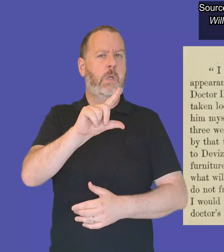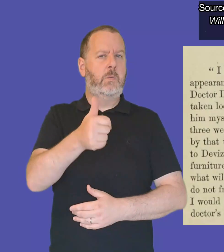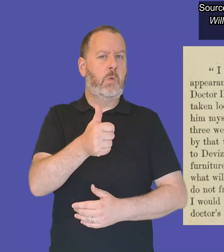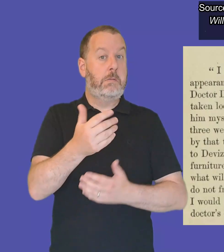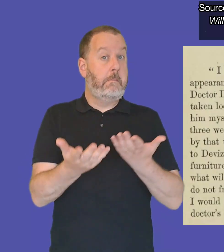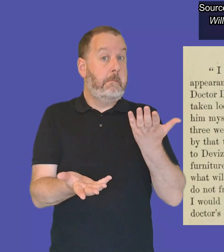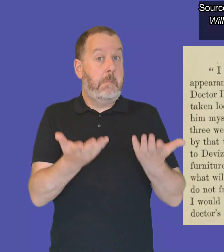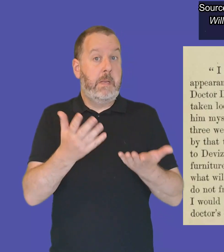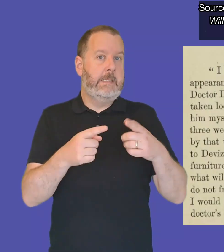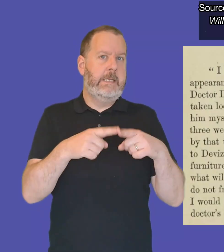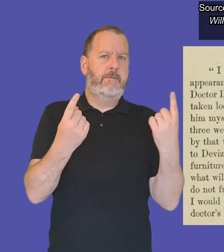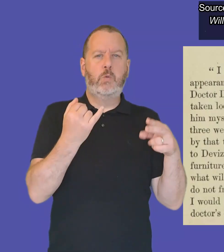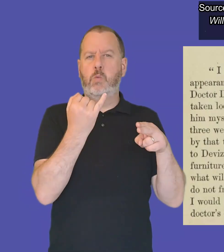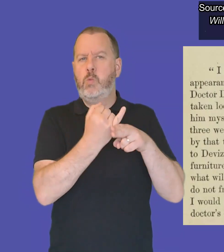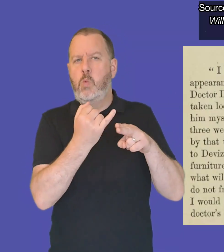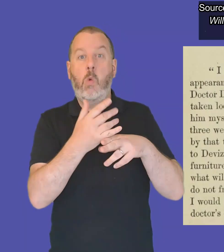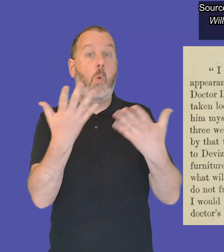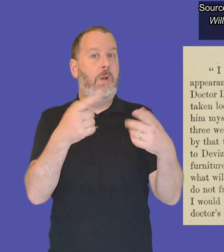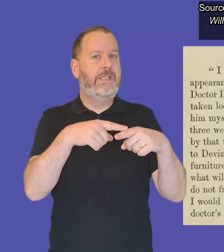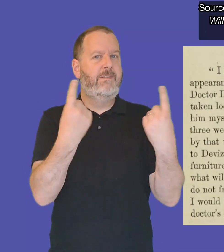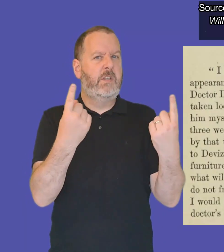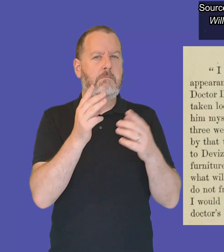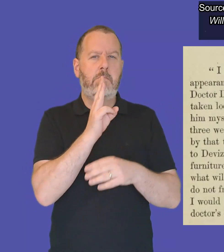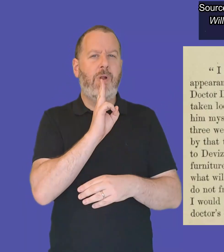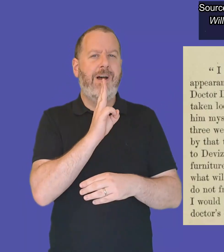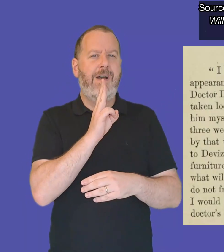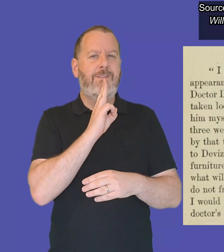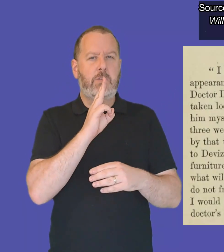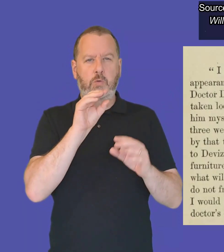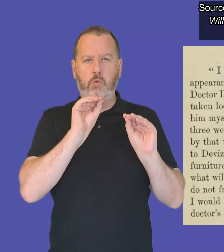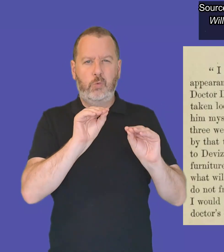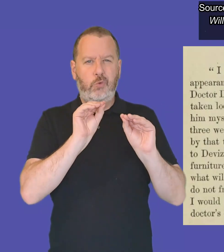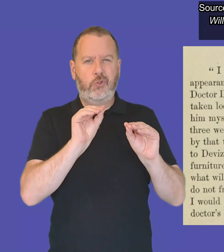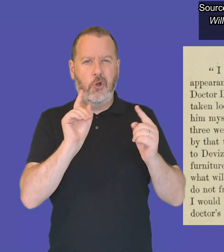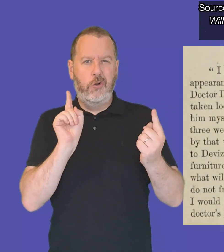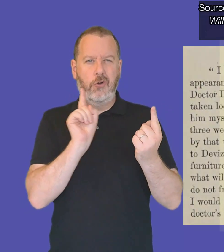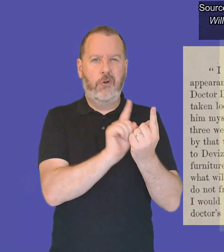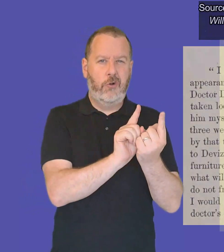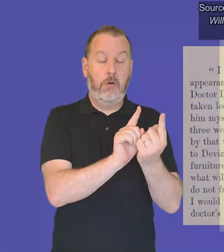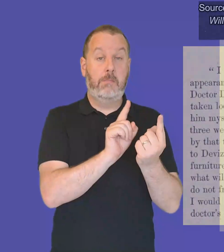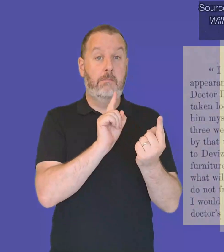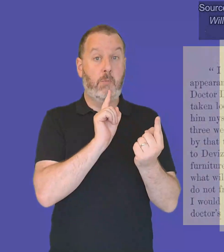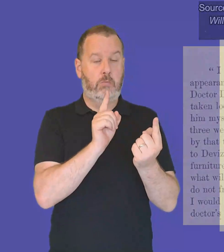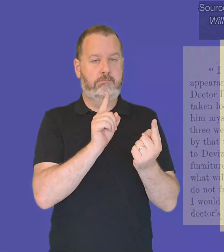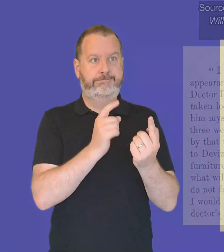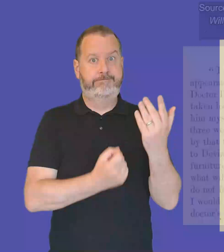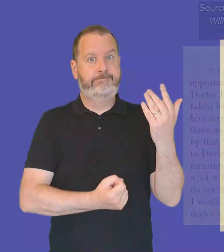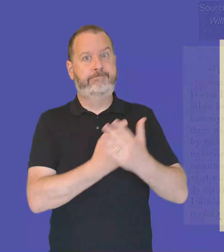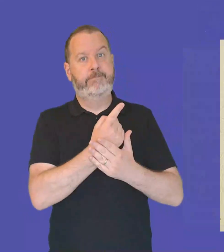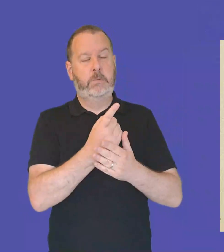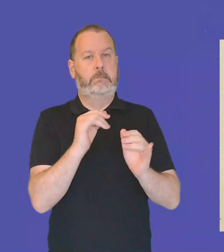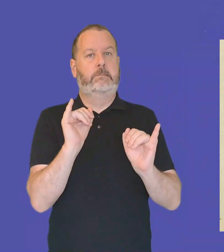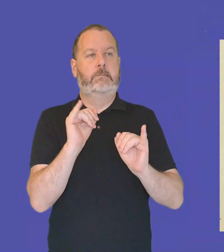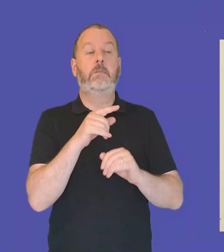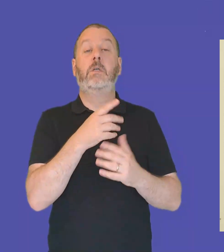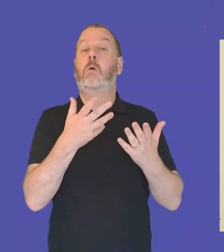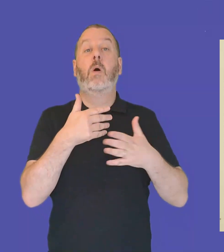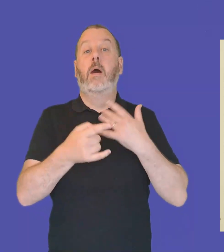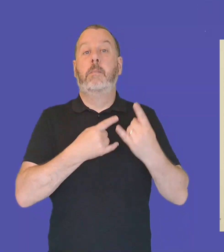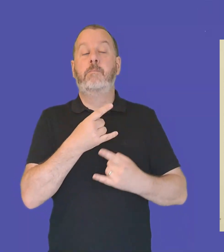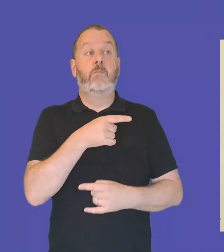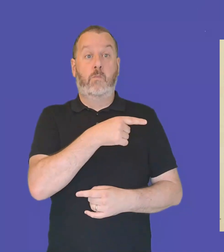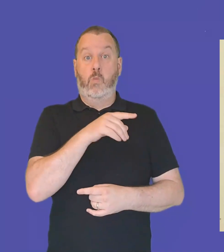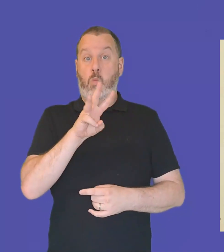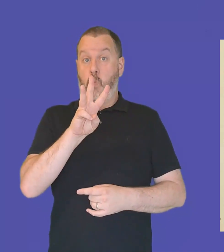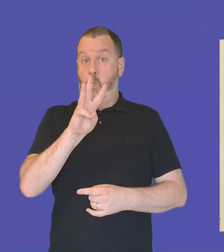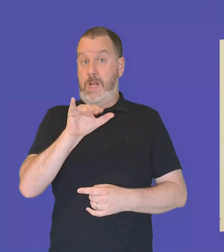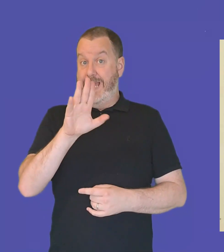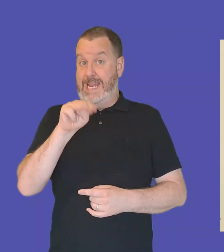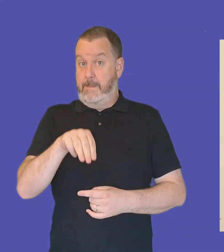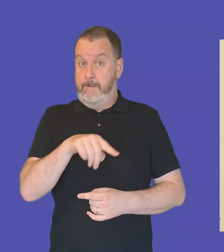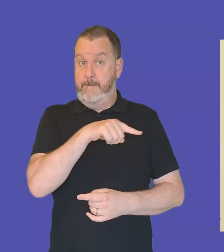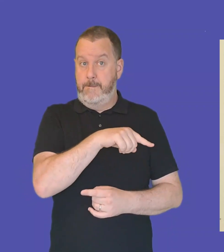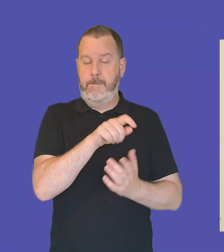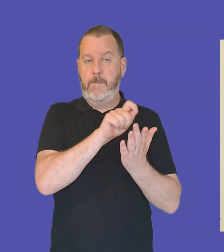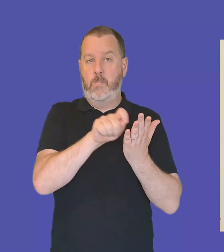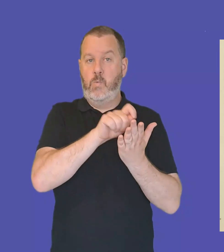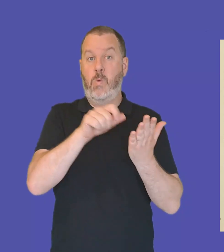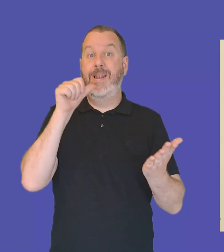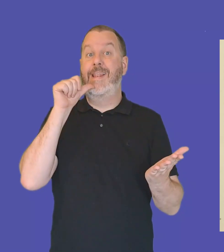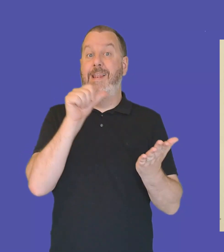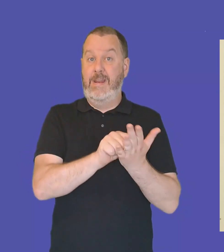school or teacher in 1821 that taught John Moore for a while.